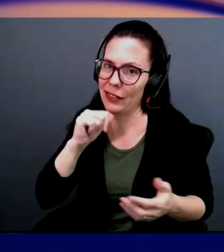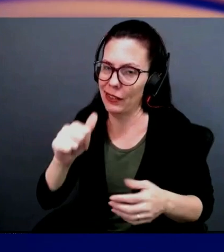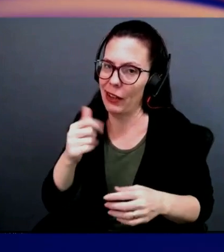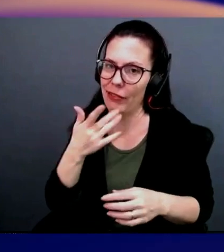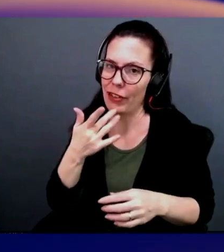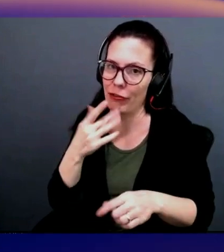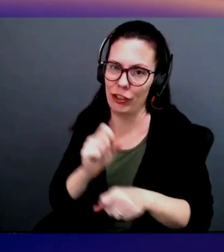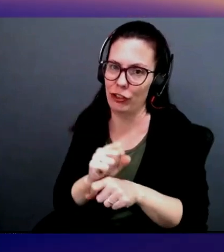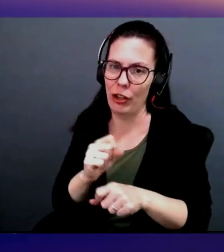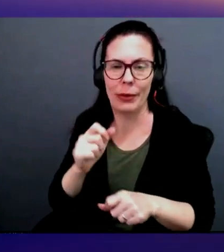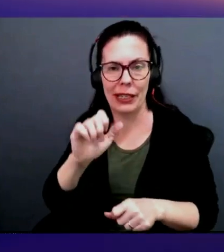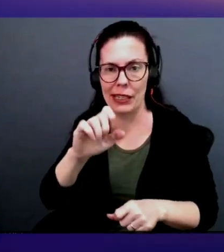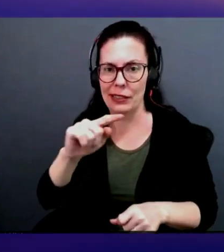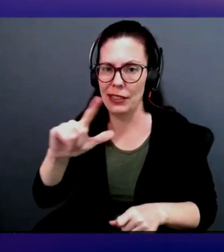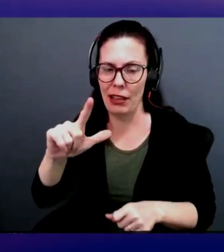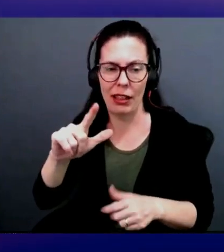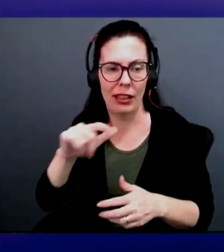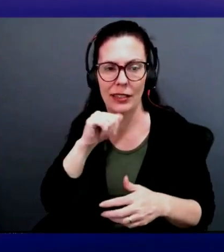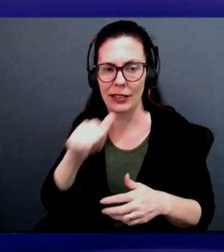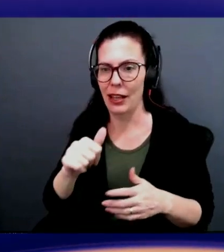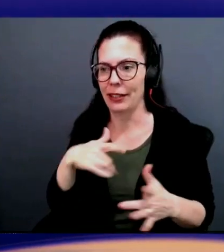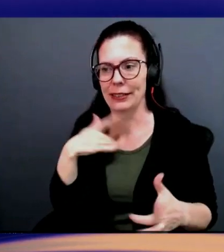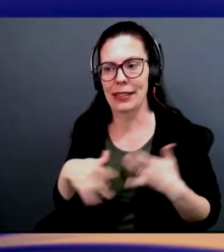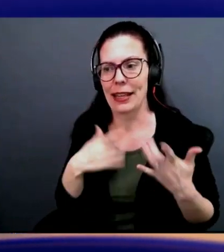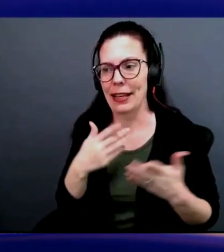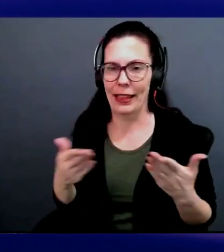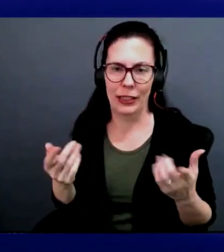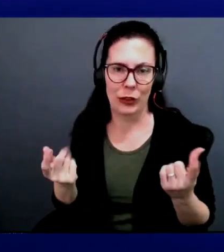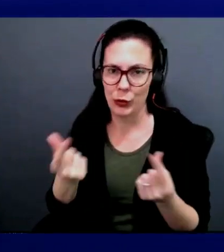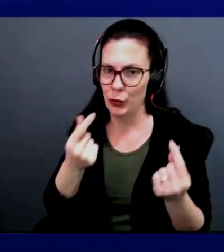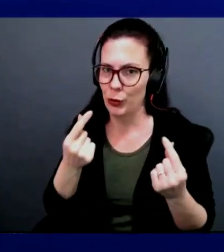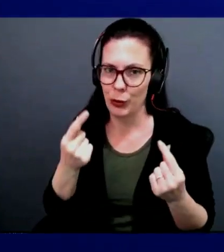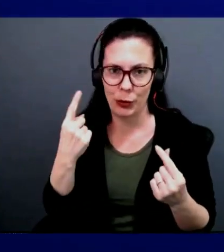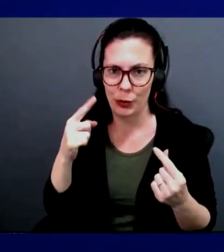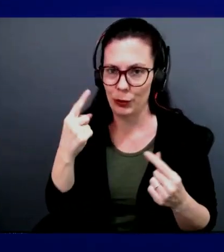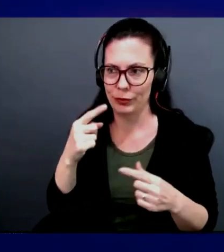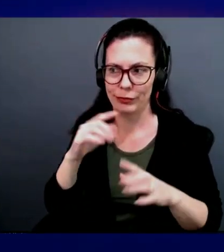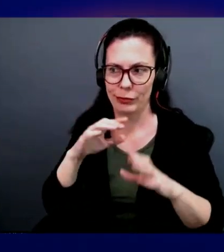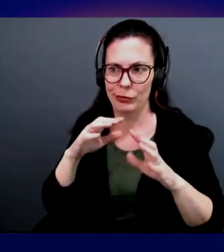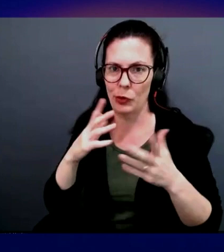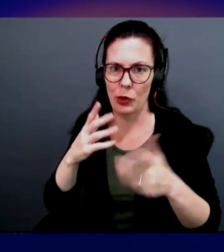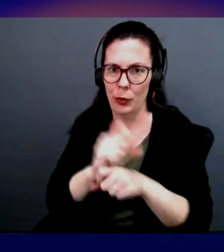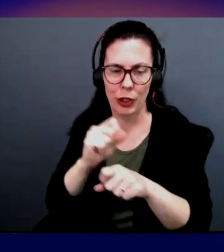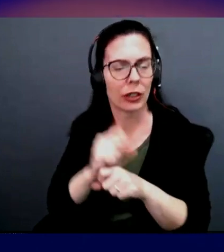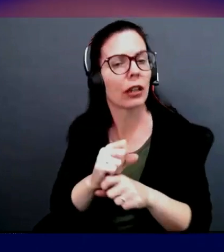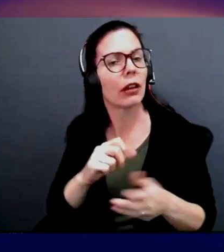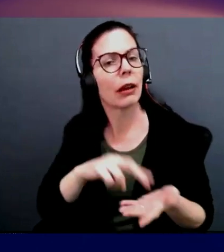ETL is not the most exciting thing to do on the planet. Not that it doesn't have its place and its time,